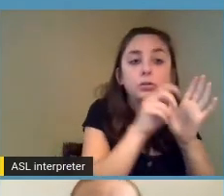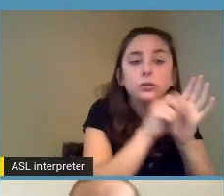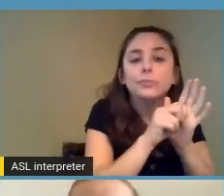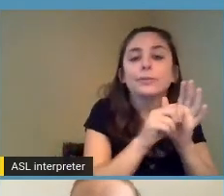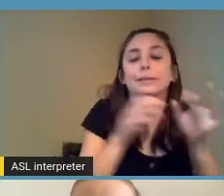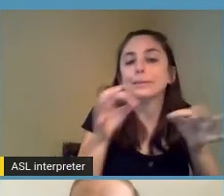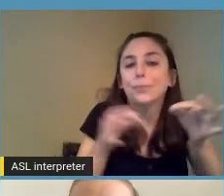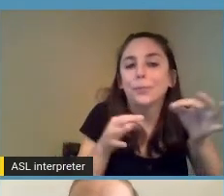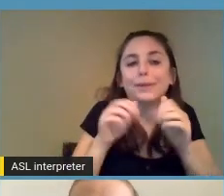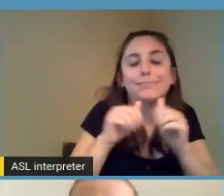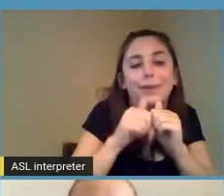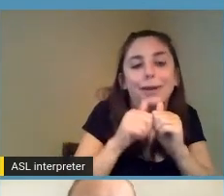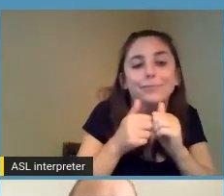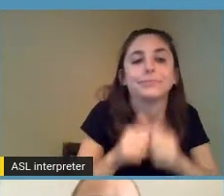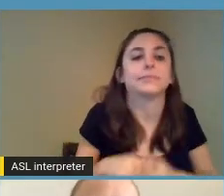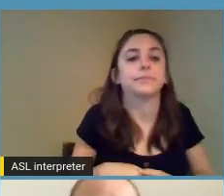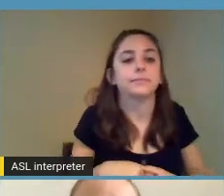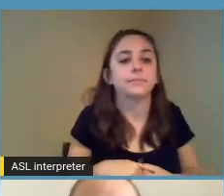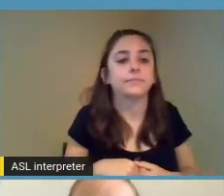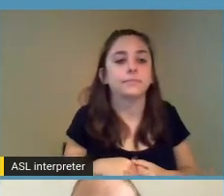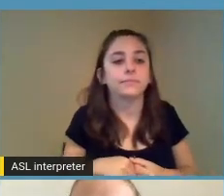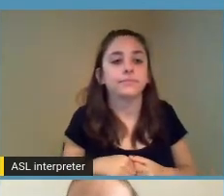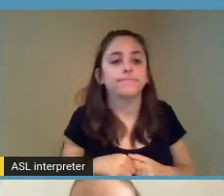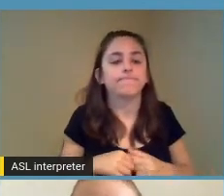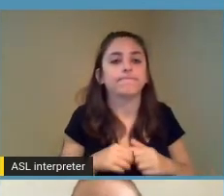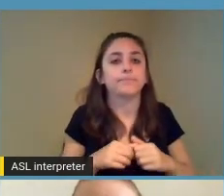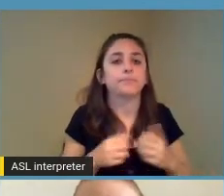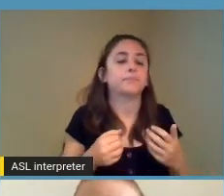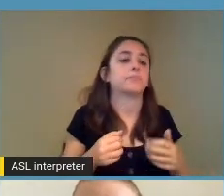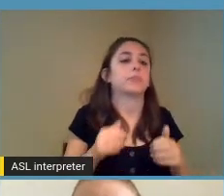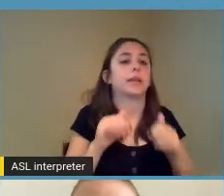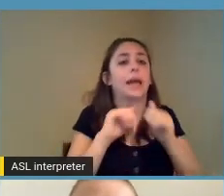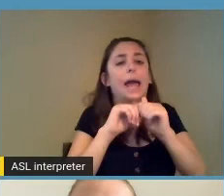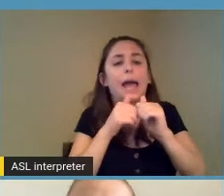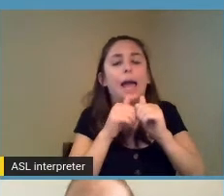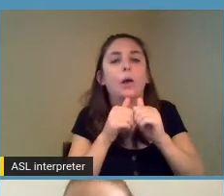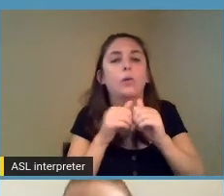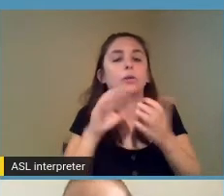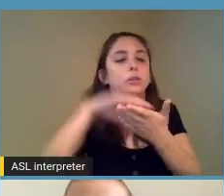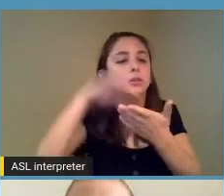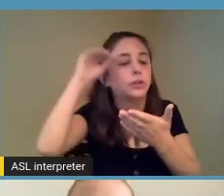They have a little how to learn when you first log in like how to use tutorials that you